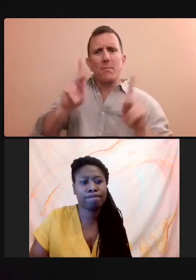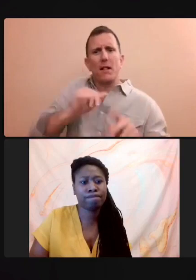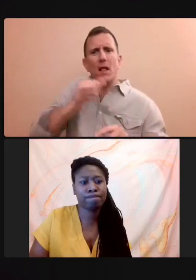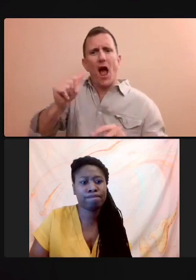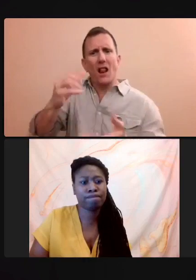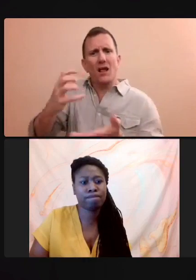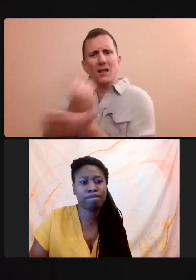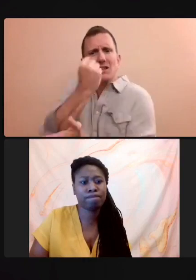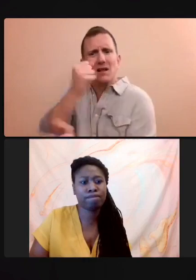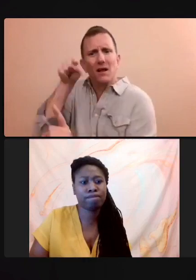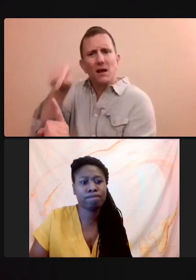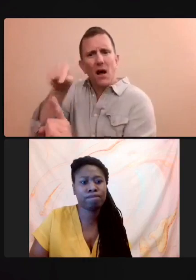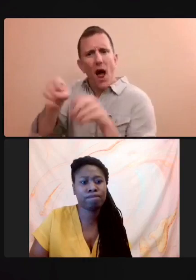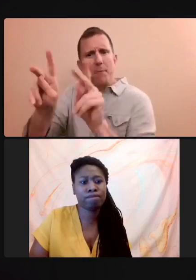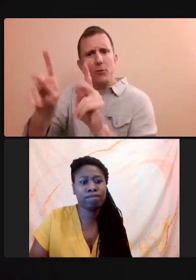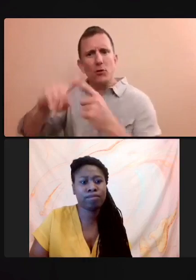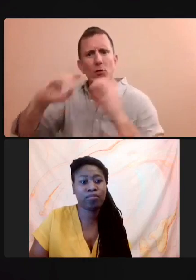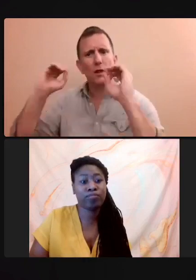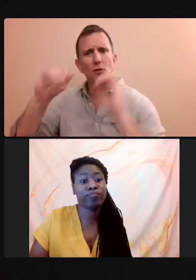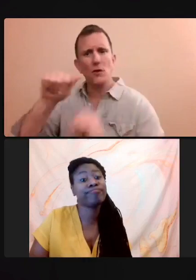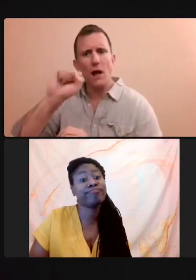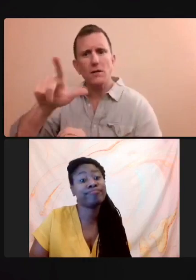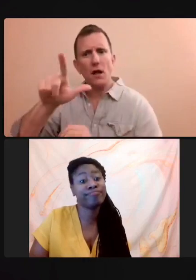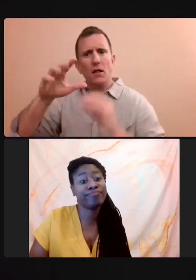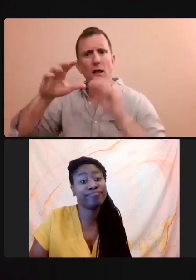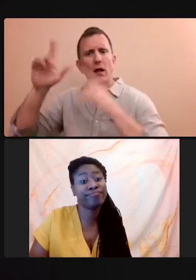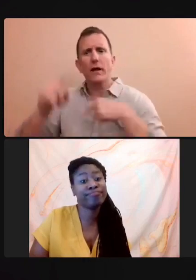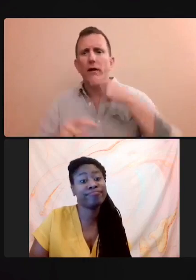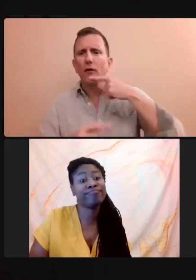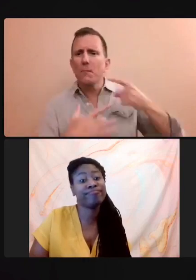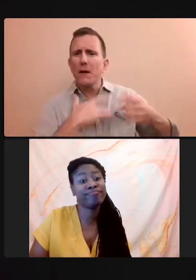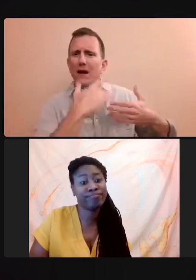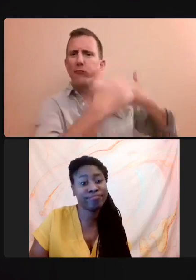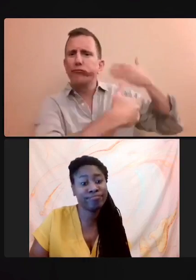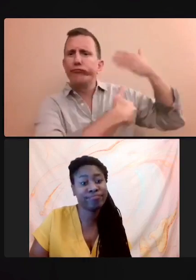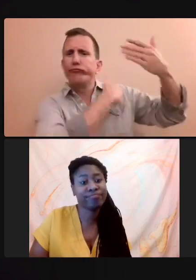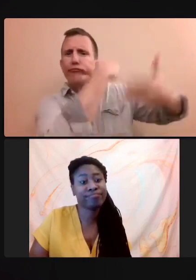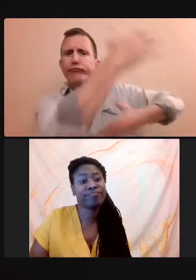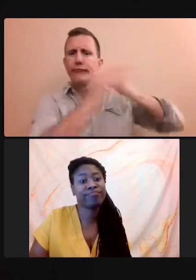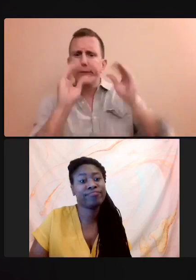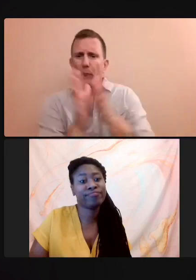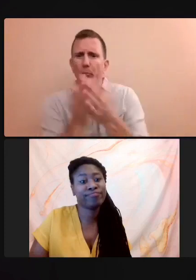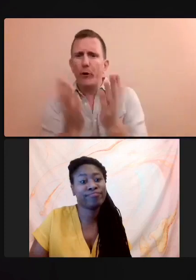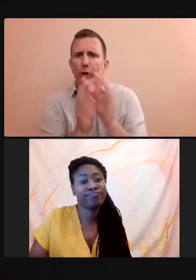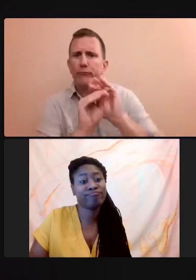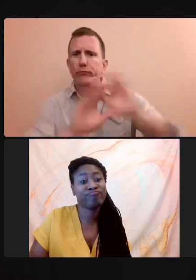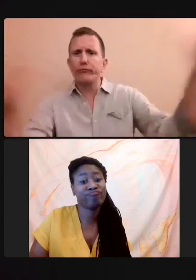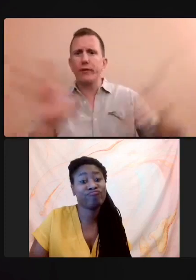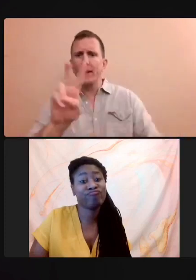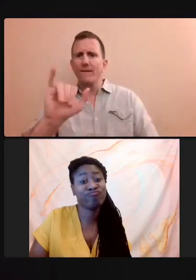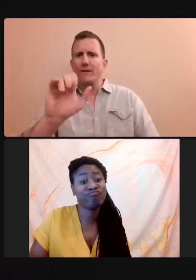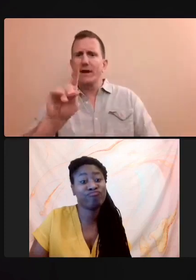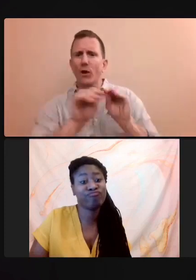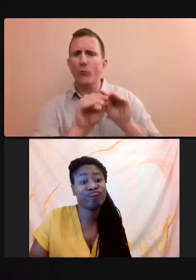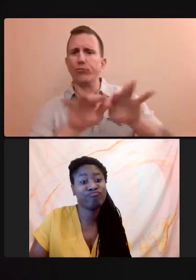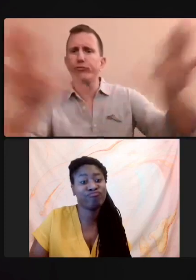I mean, ASL itself is a multibillion dollar industry and of course, deaf people are going to win.